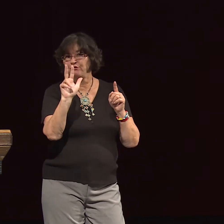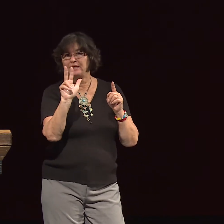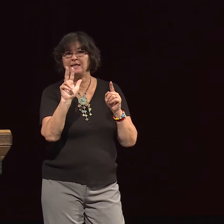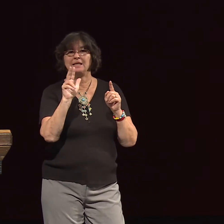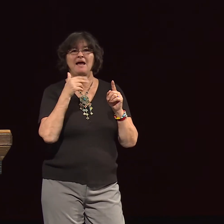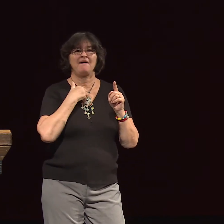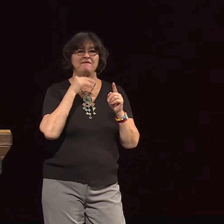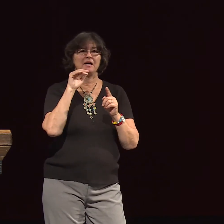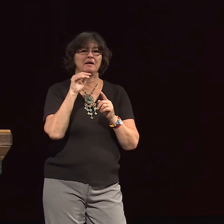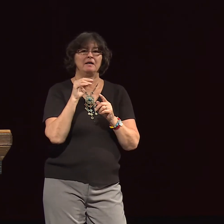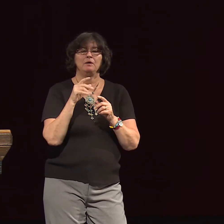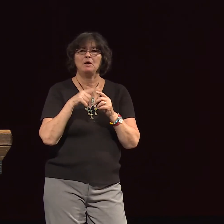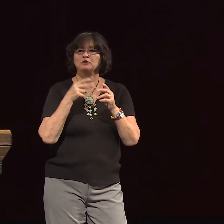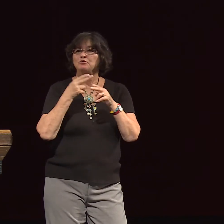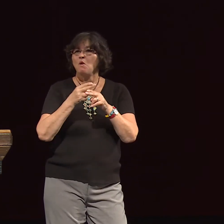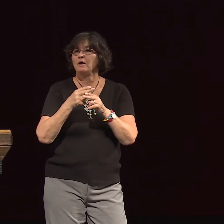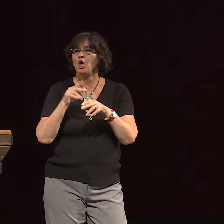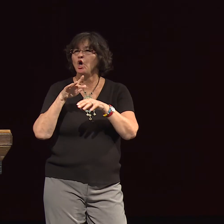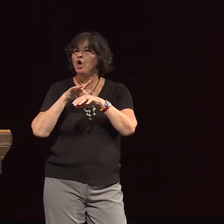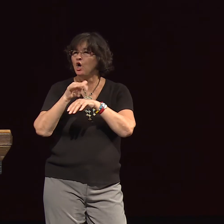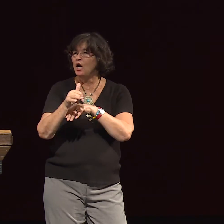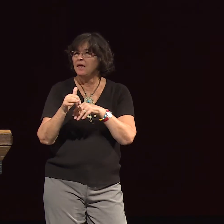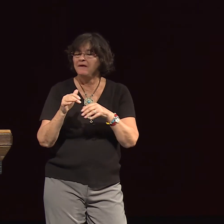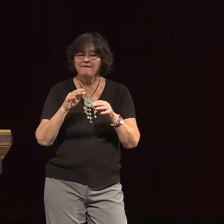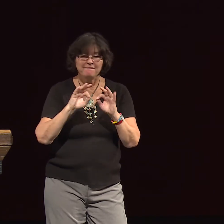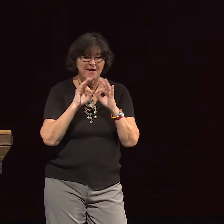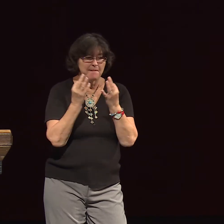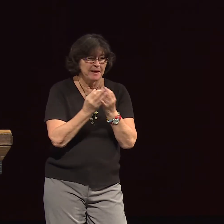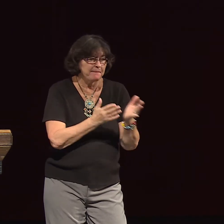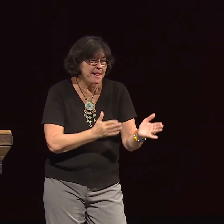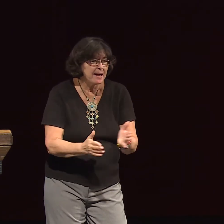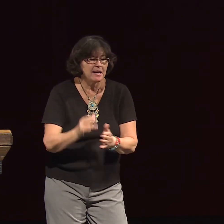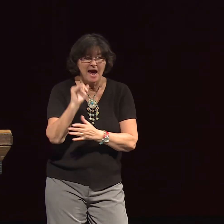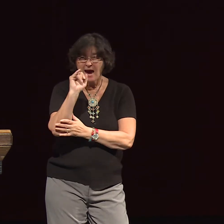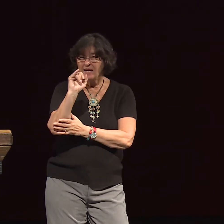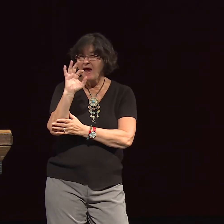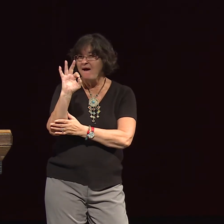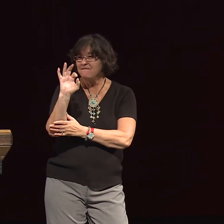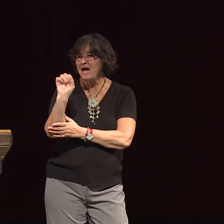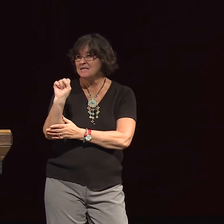Um, it says that from birth to age 3,